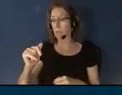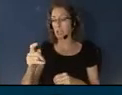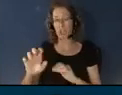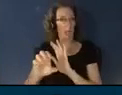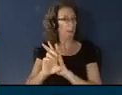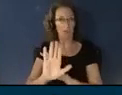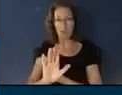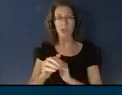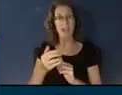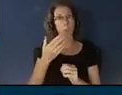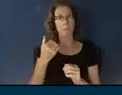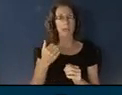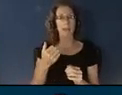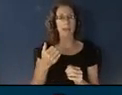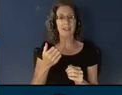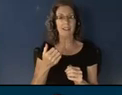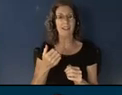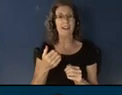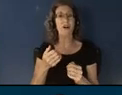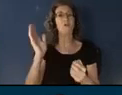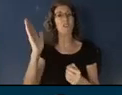it'll make the your your presentation much easier to follow.